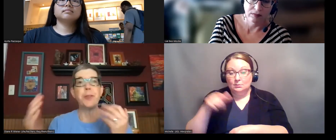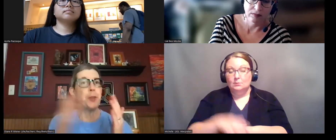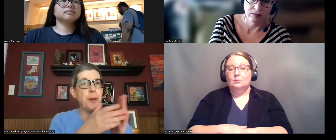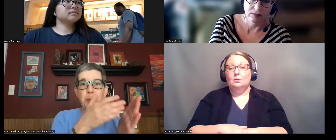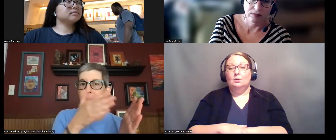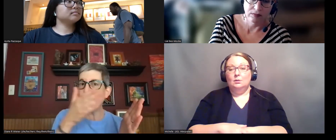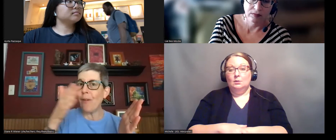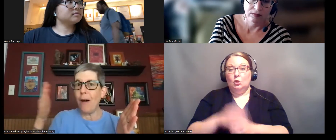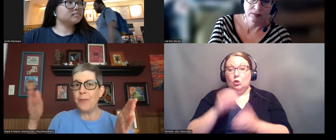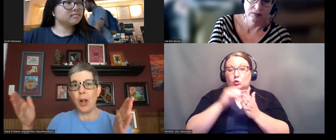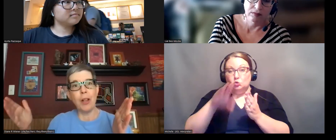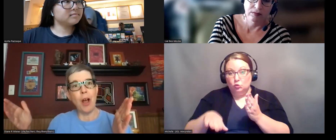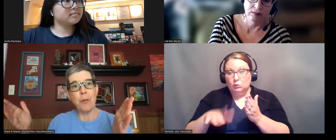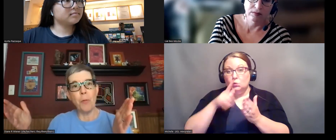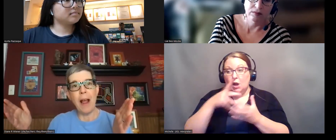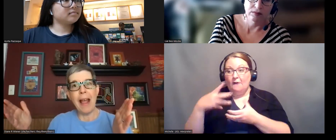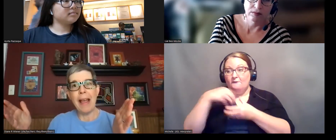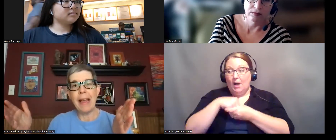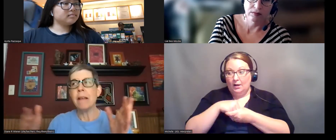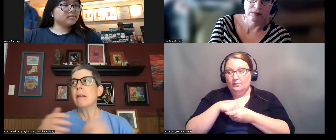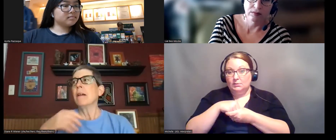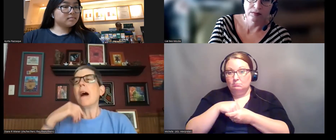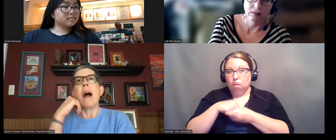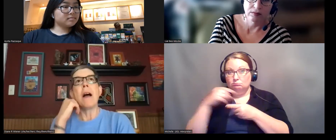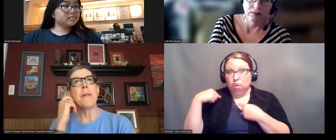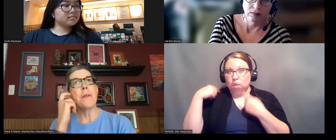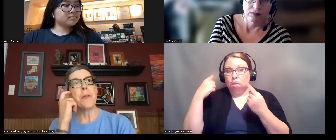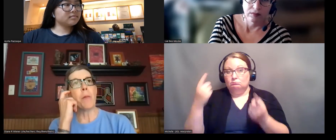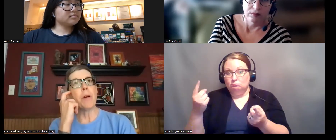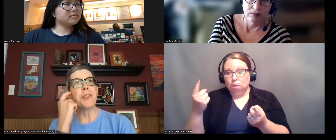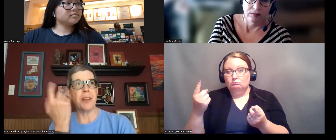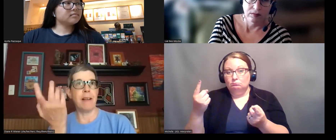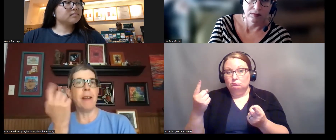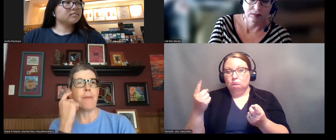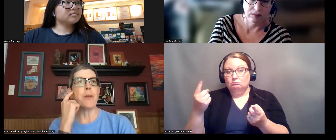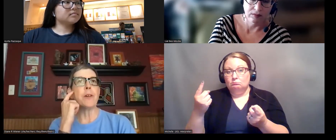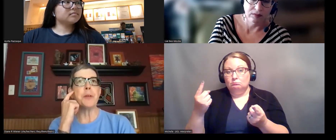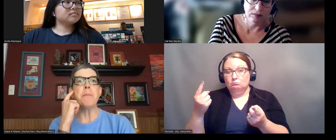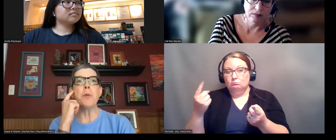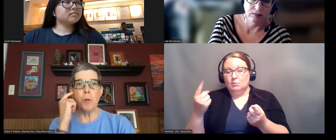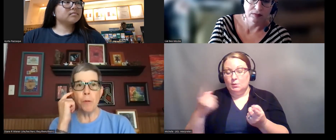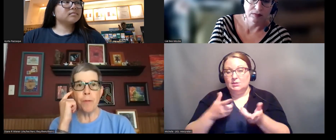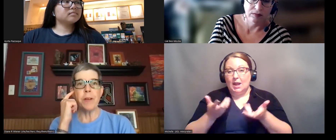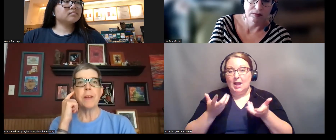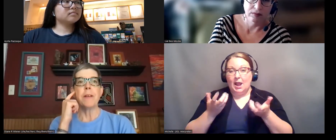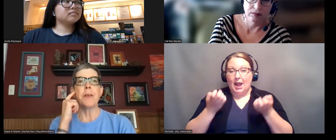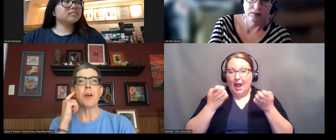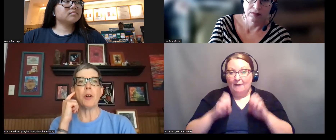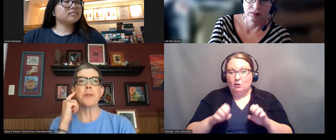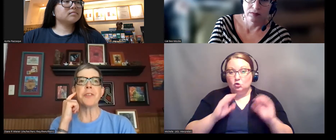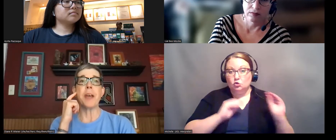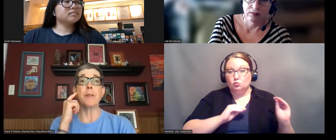the students being involved all along the way, there was an effort to move the Cultural Center